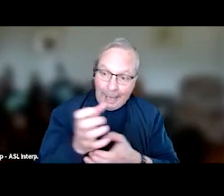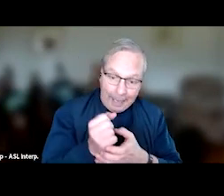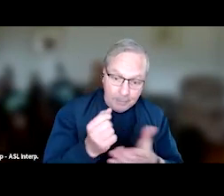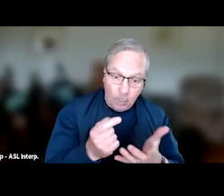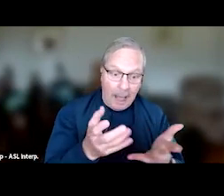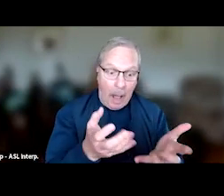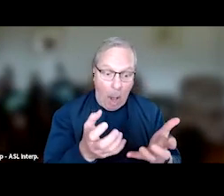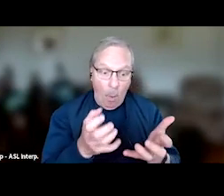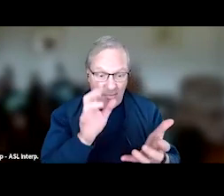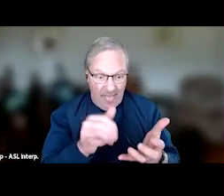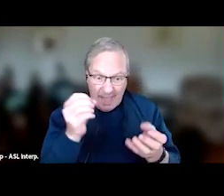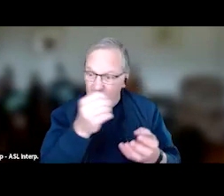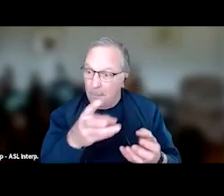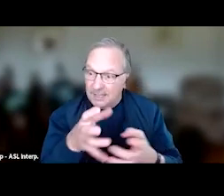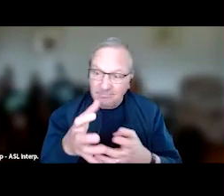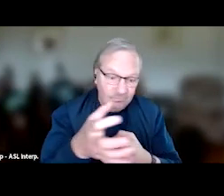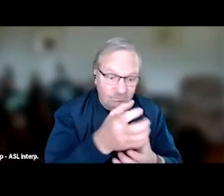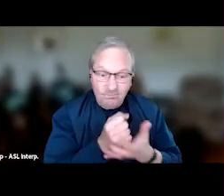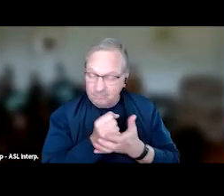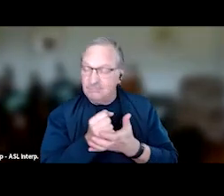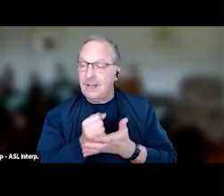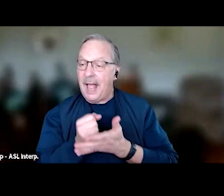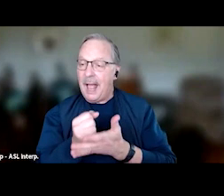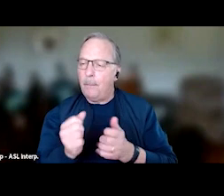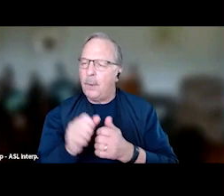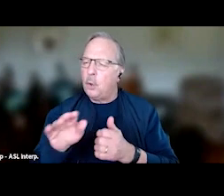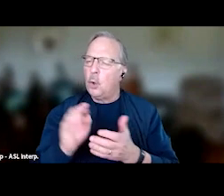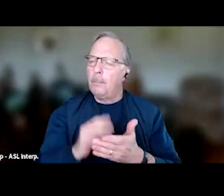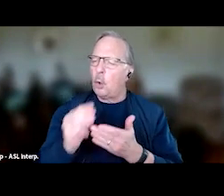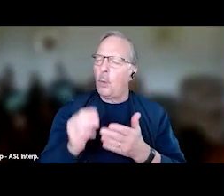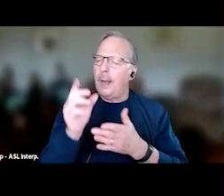to help with your program design and system planning.